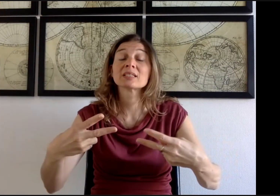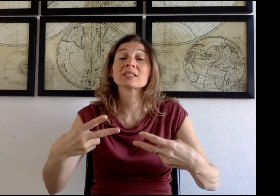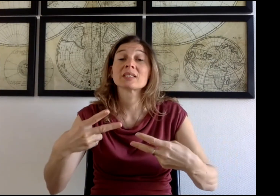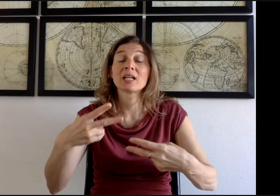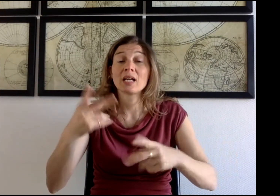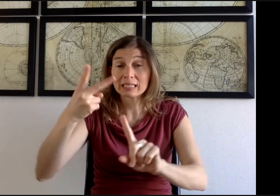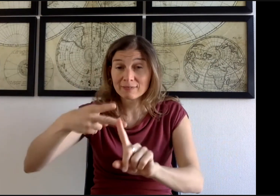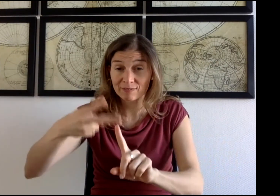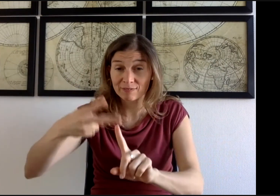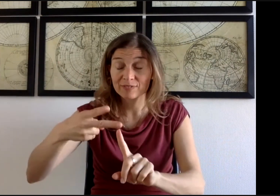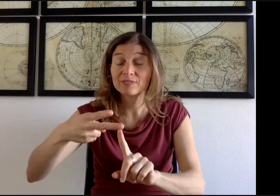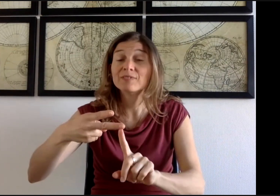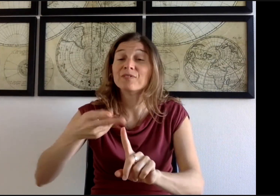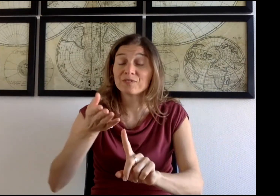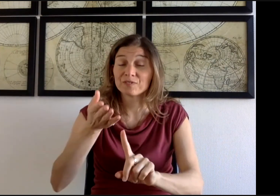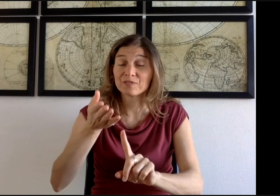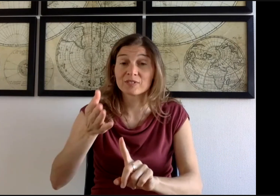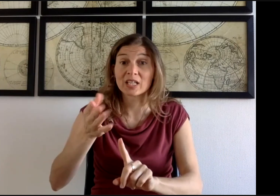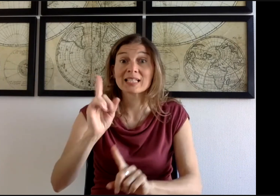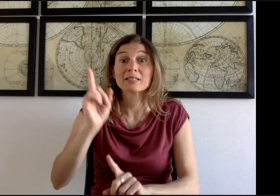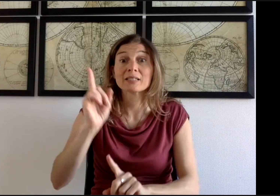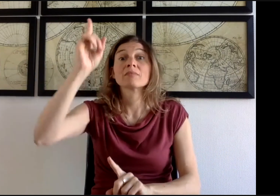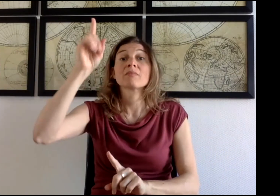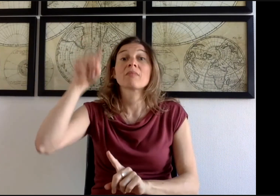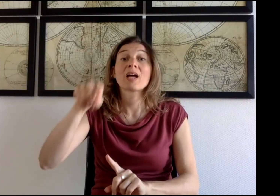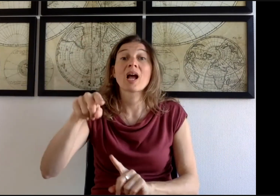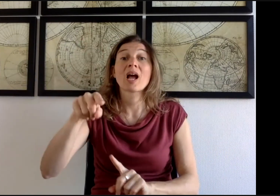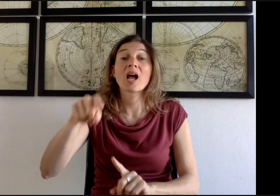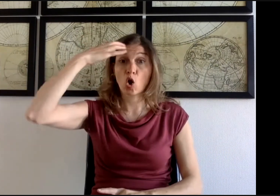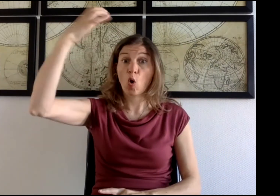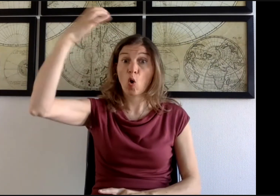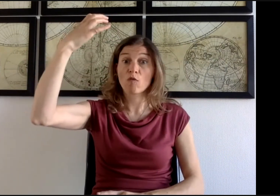the speeches of members of the government, the Prime Minister,